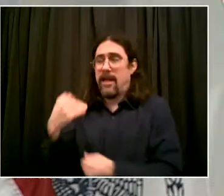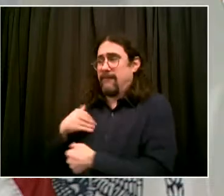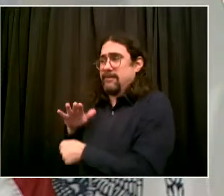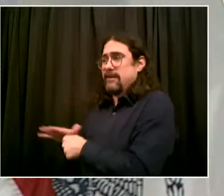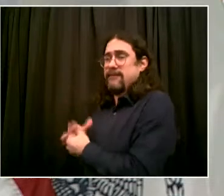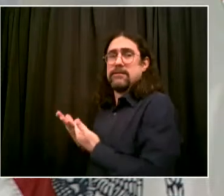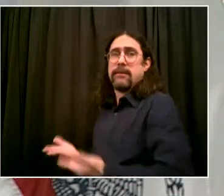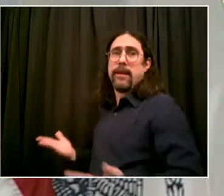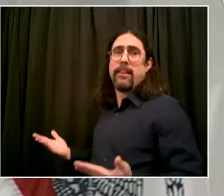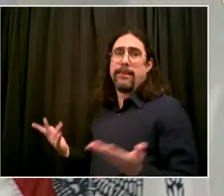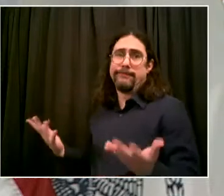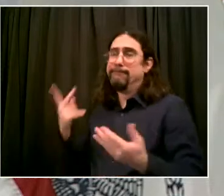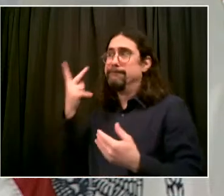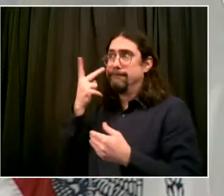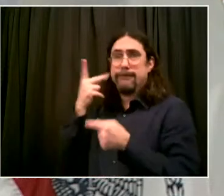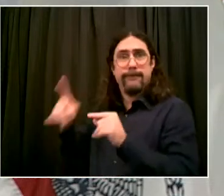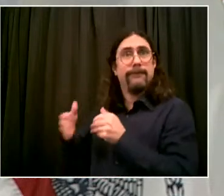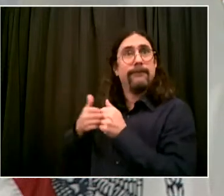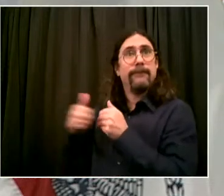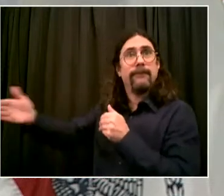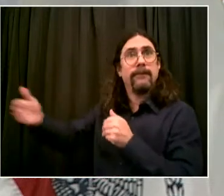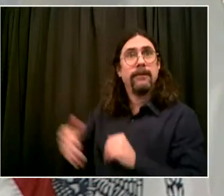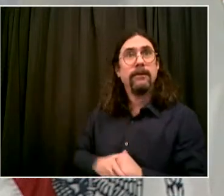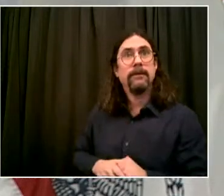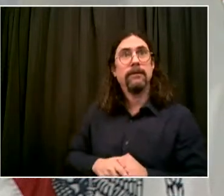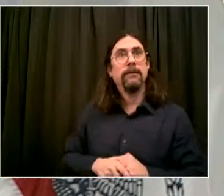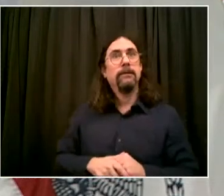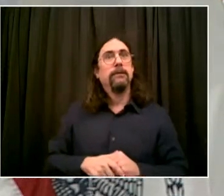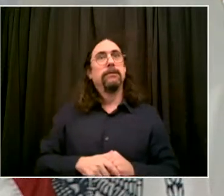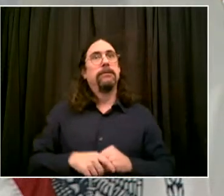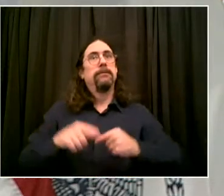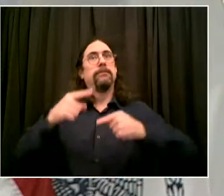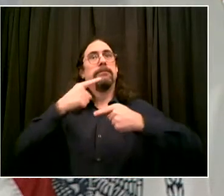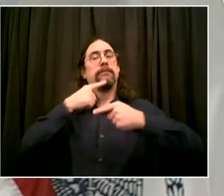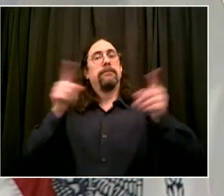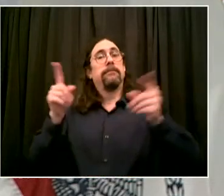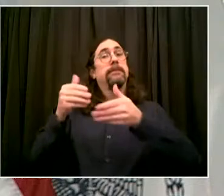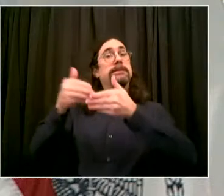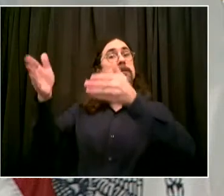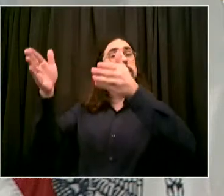FOX FIVE. Reporter: HI MAYOR, HOW ARE YOU?